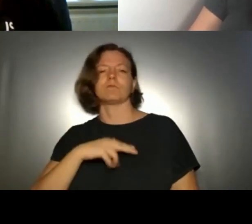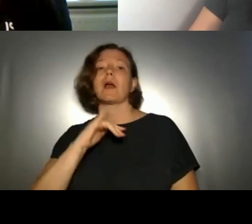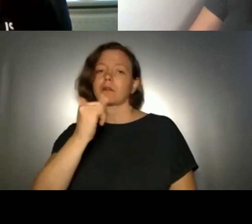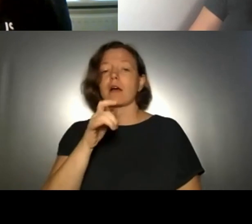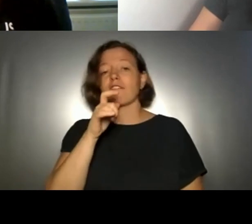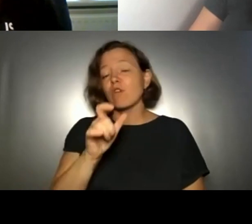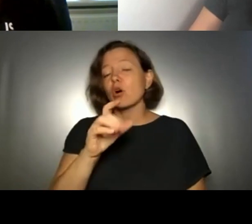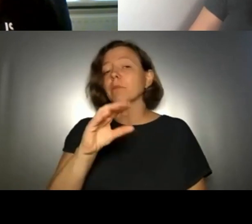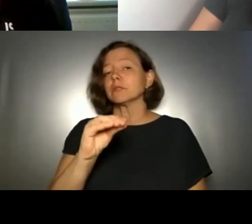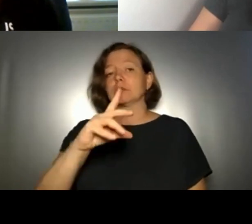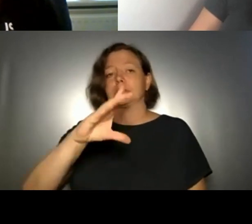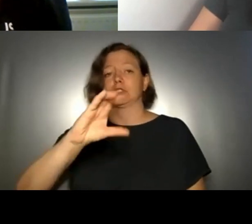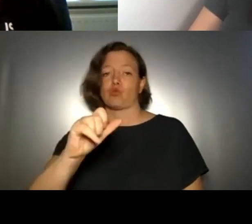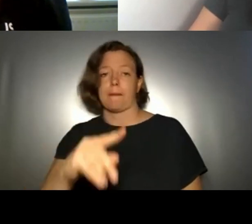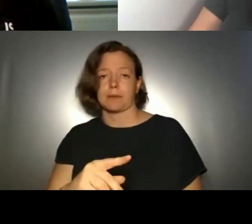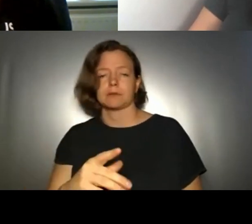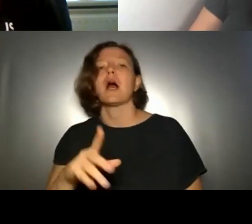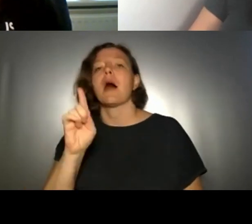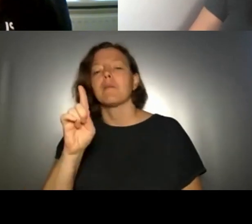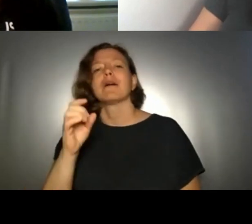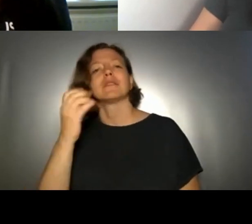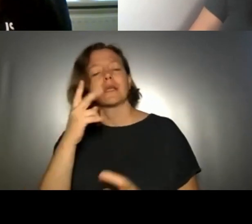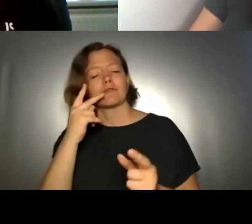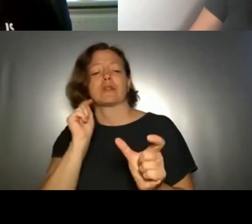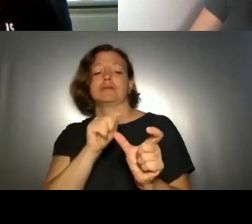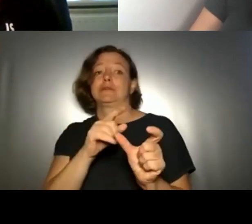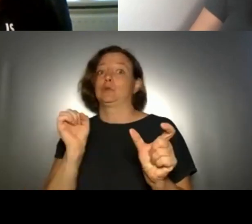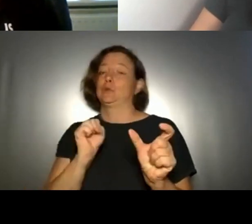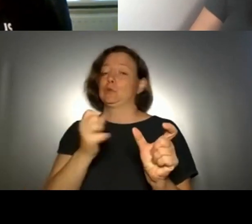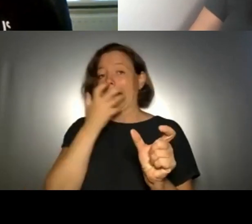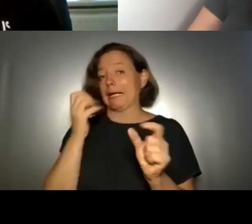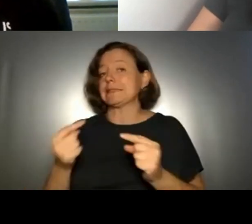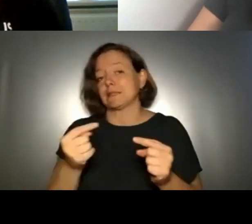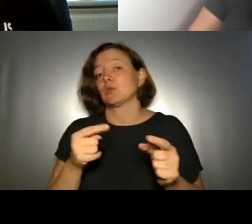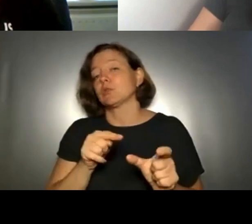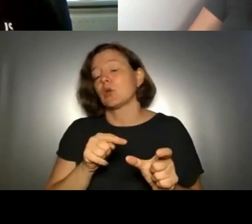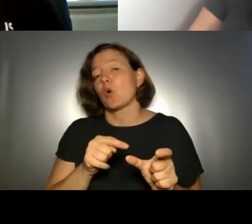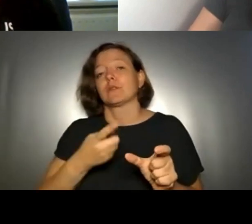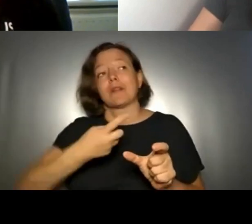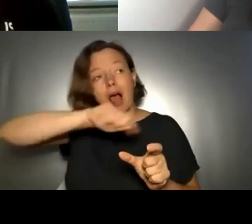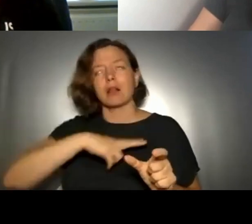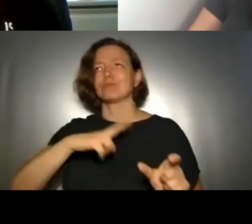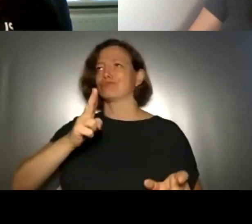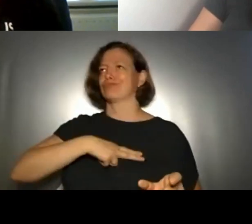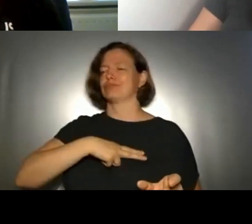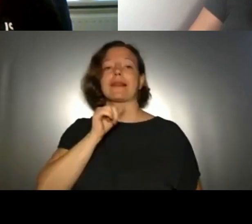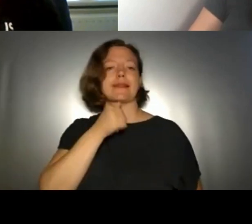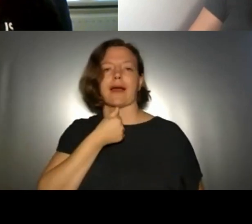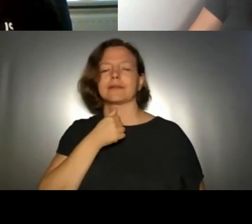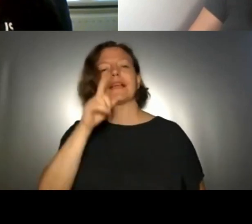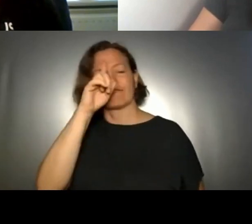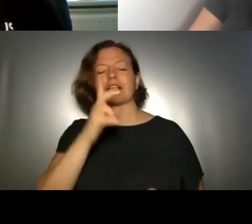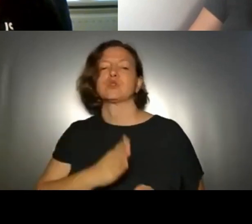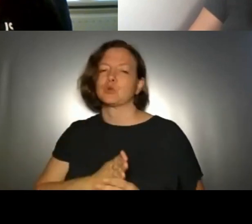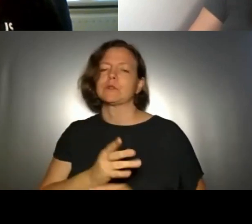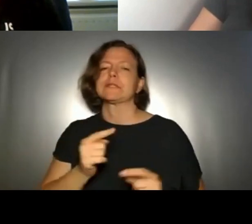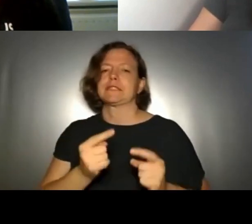We respectfully understand that this term is not used by all of us and that there is ongoing discussion around its use.